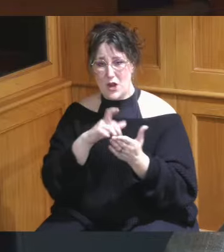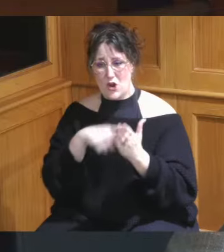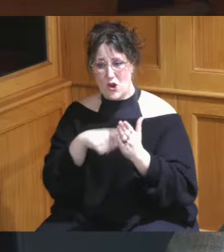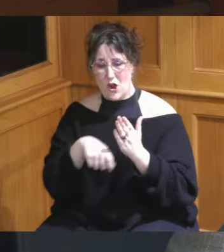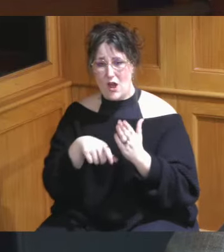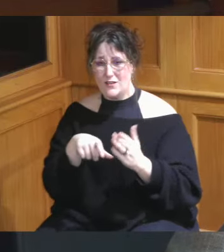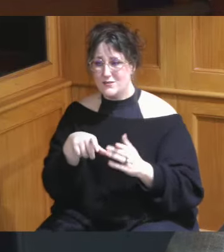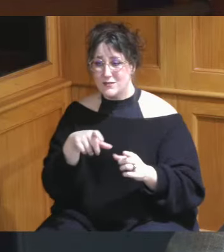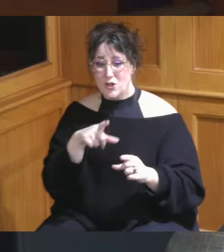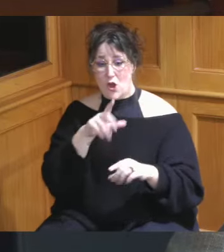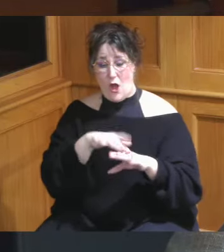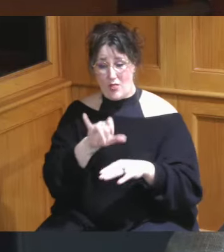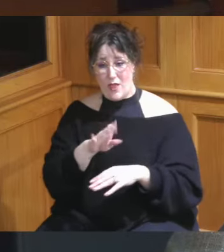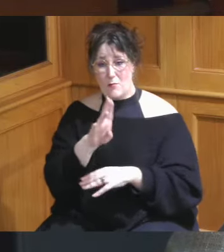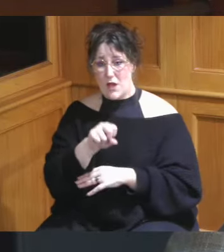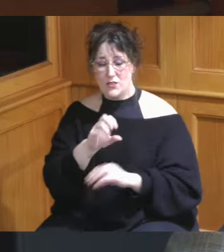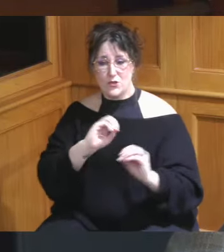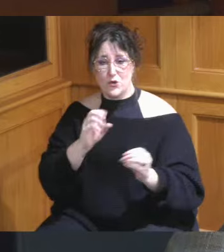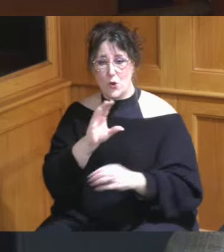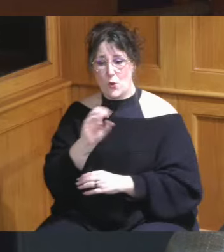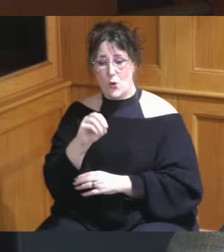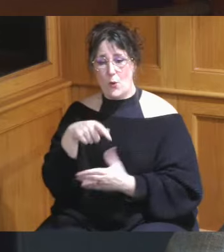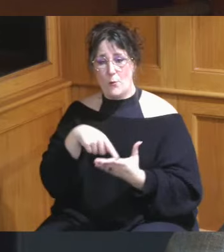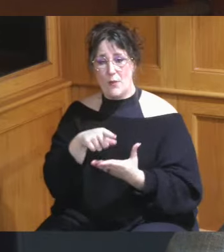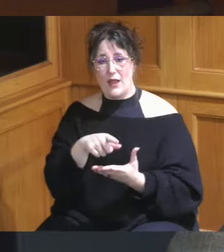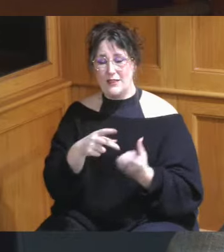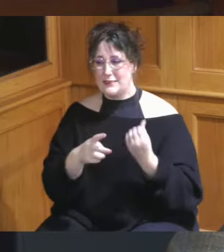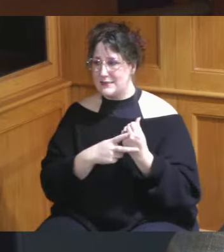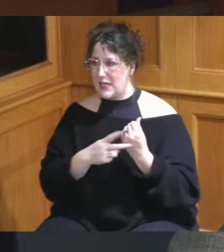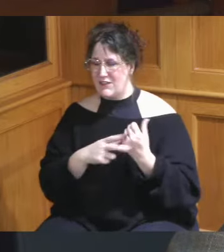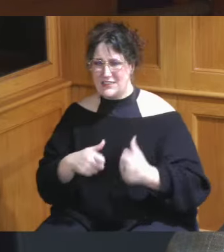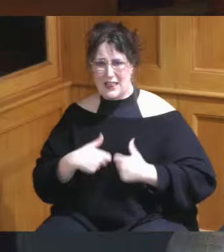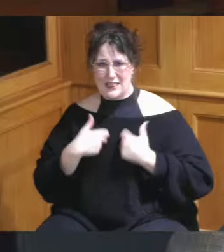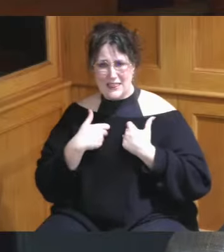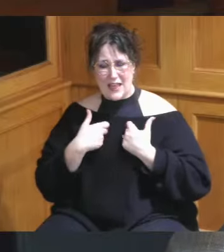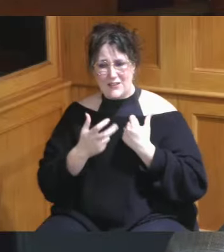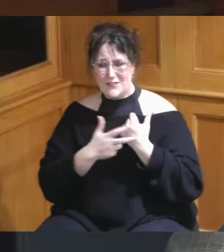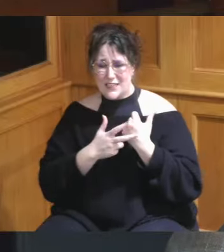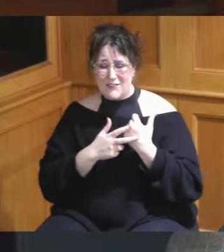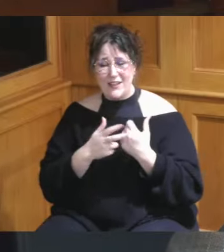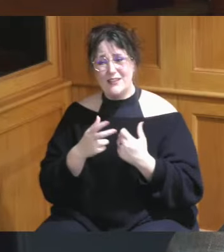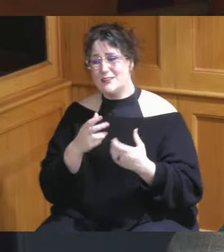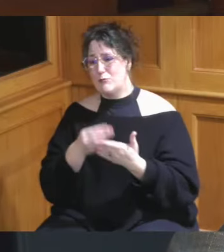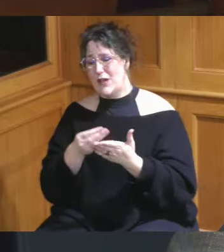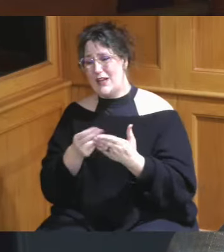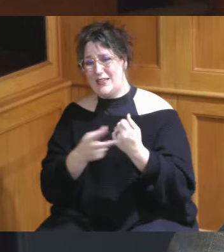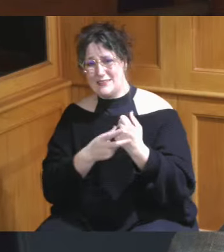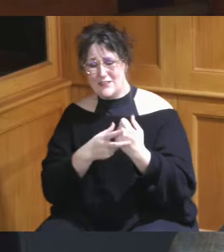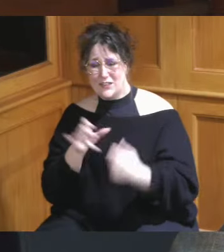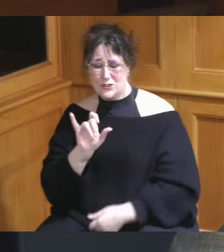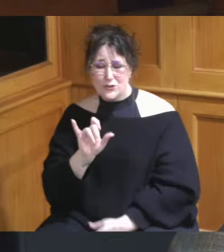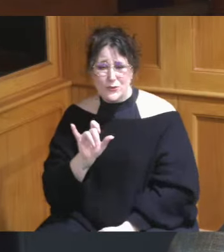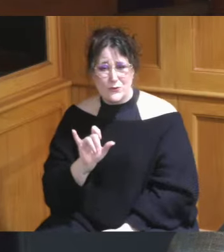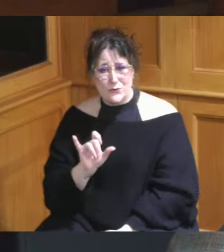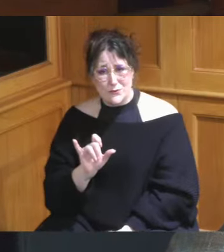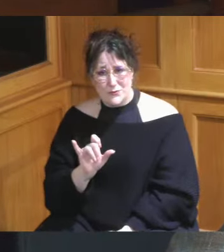there's no co-pay. Big savings, life savings and financial savings. people have gotten jobs from